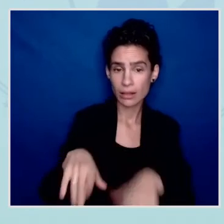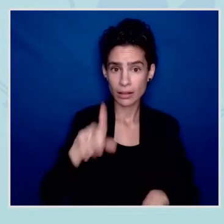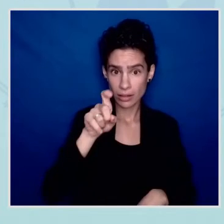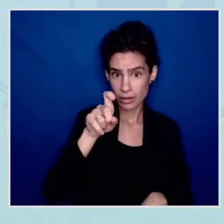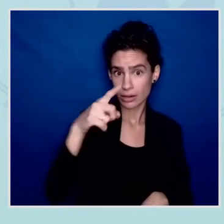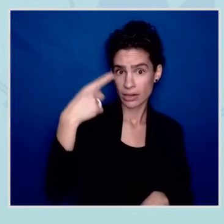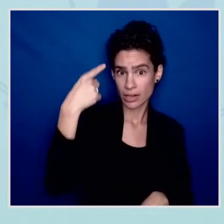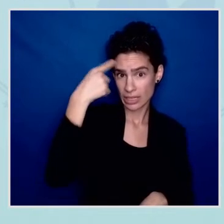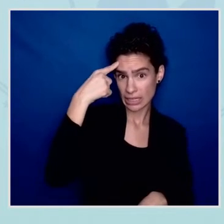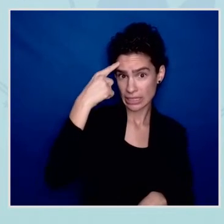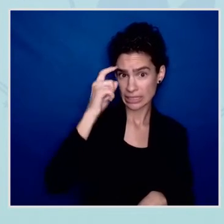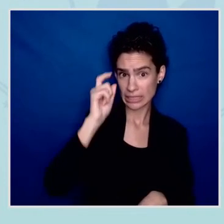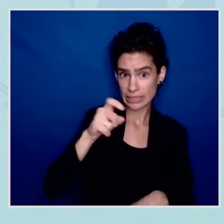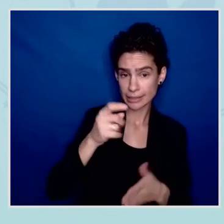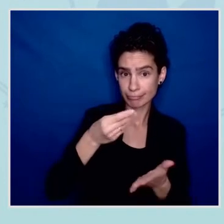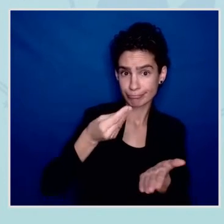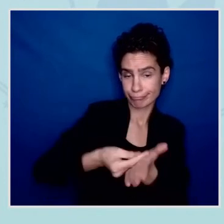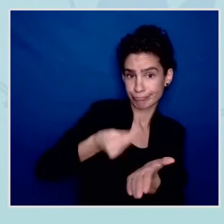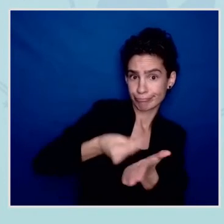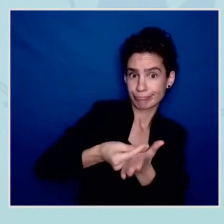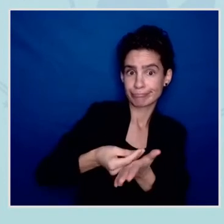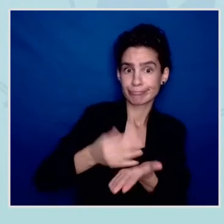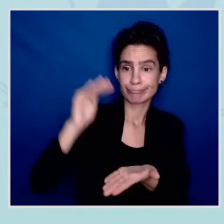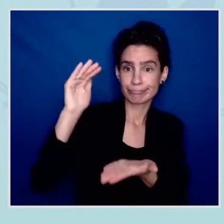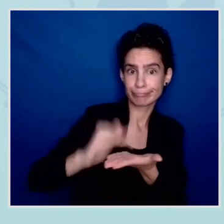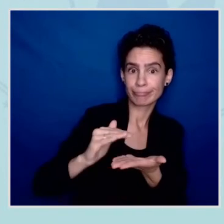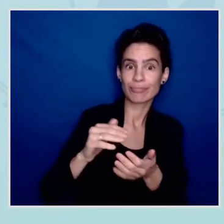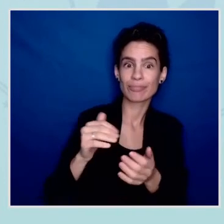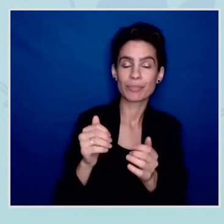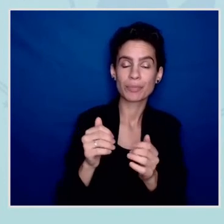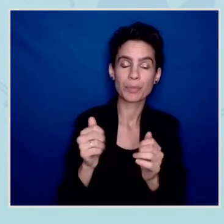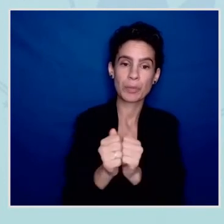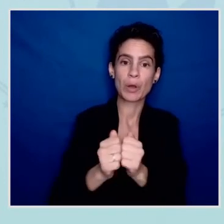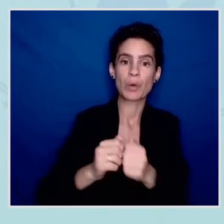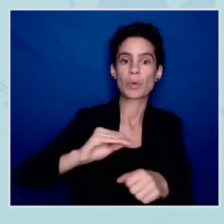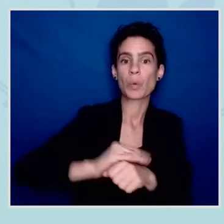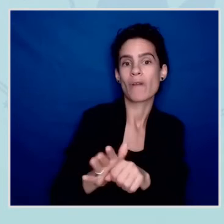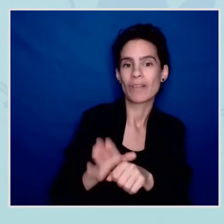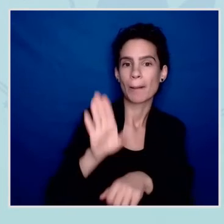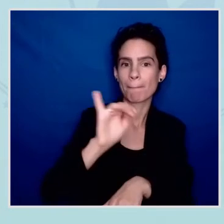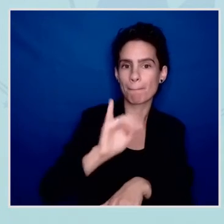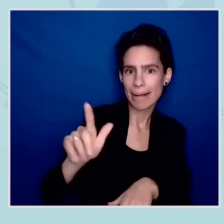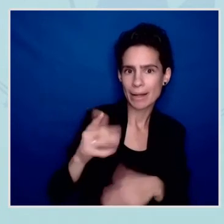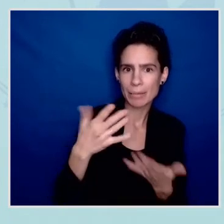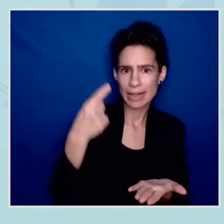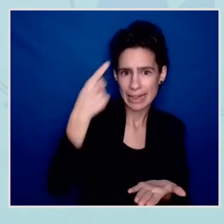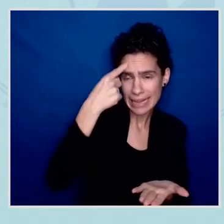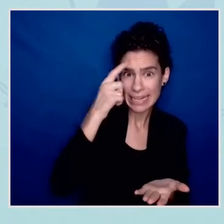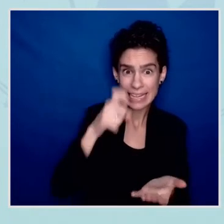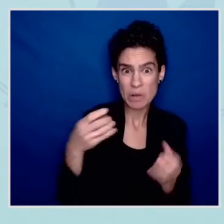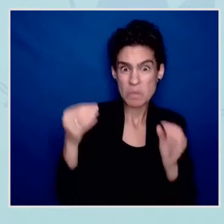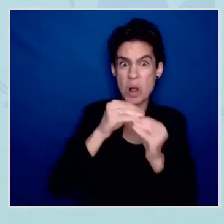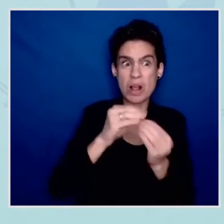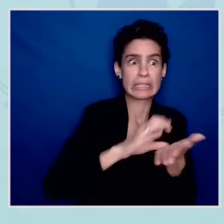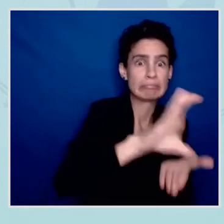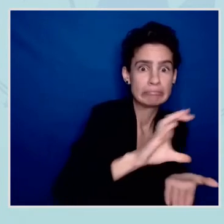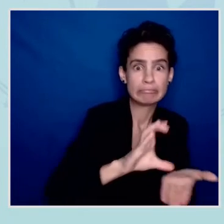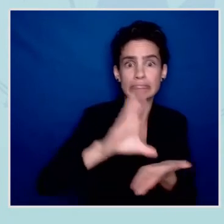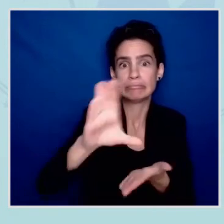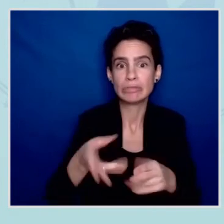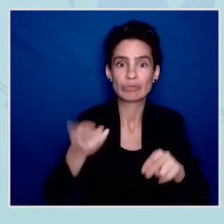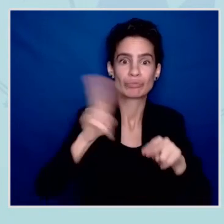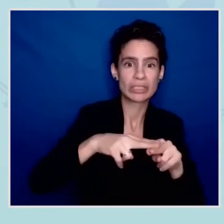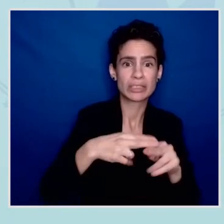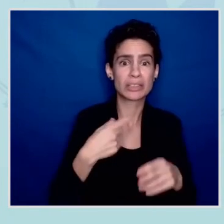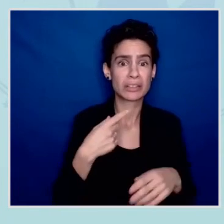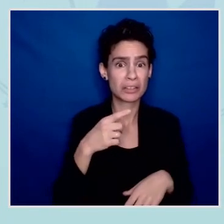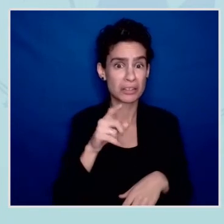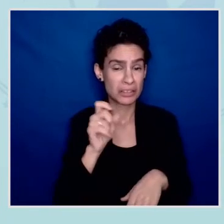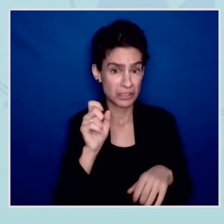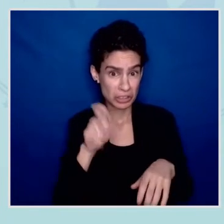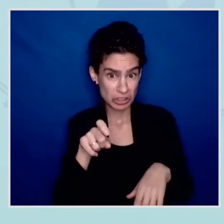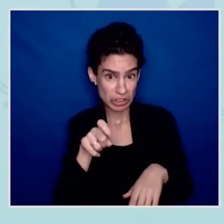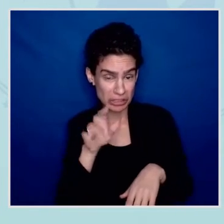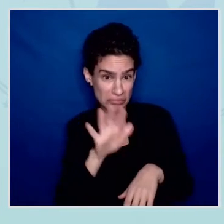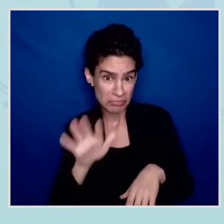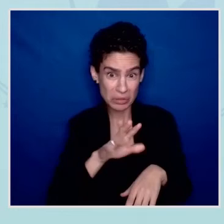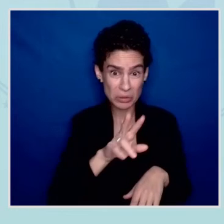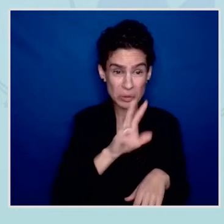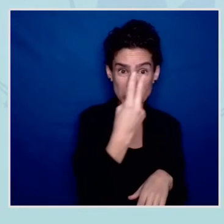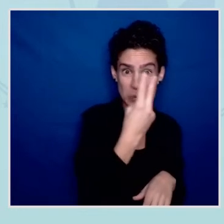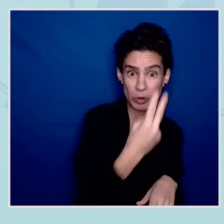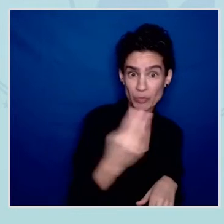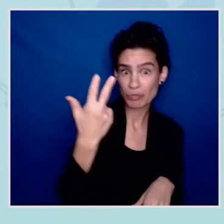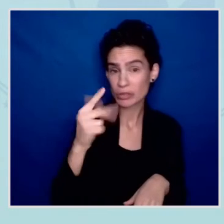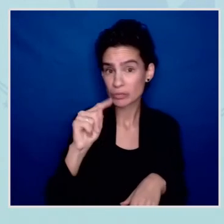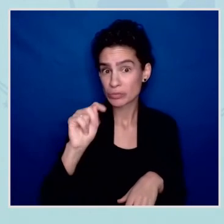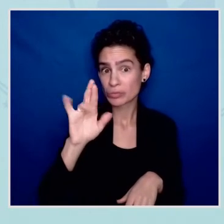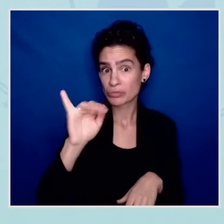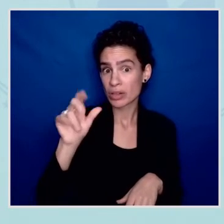AGENDA IN LIGHT OF THE JOBS